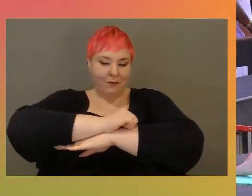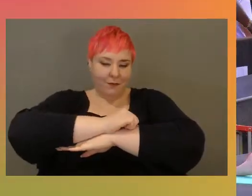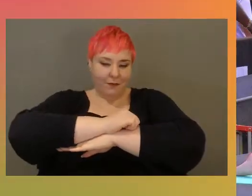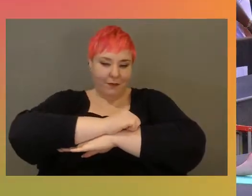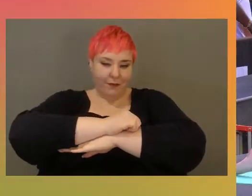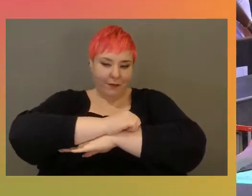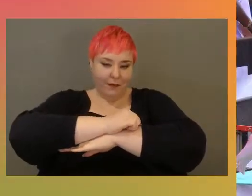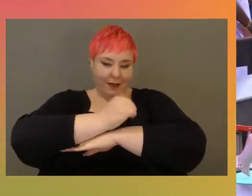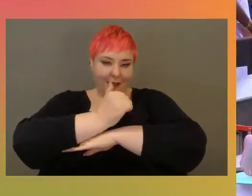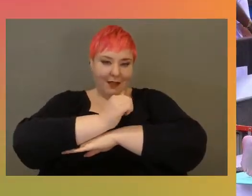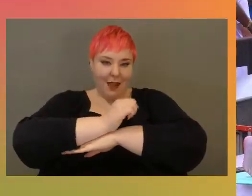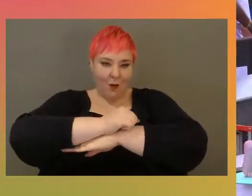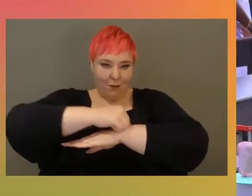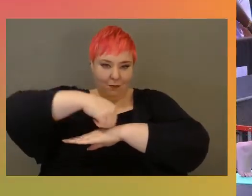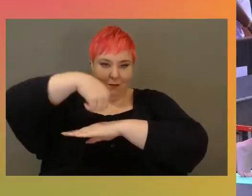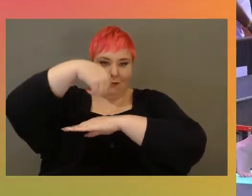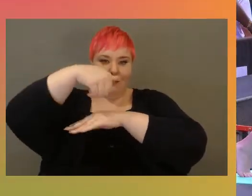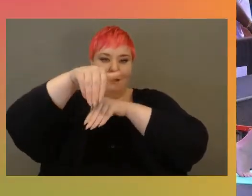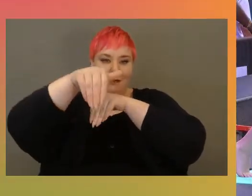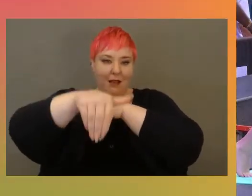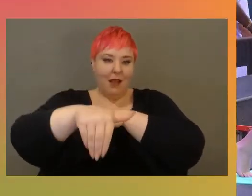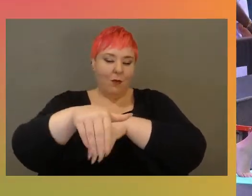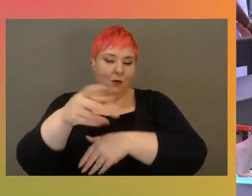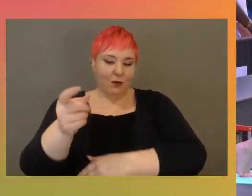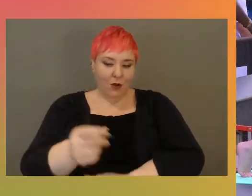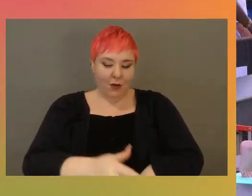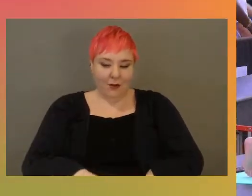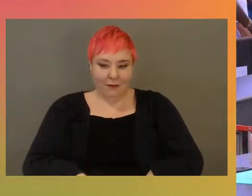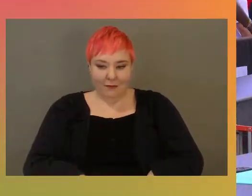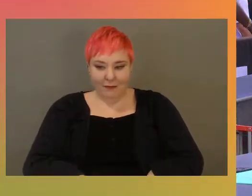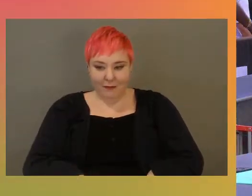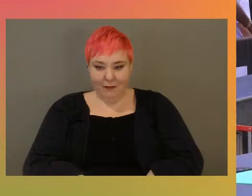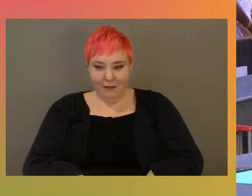ALBATROSS ARMS.